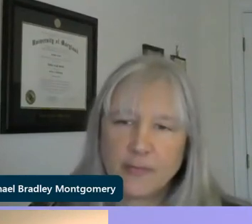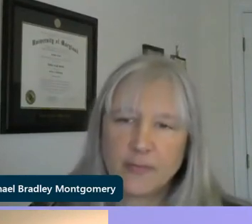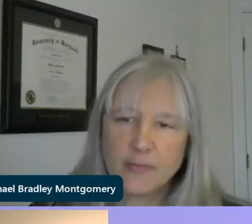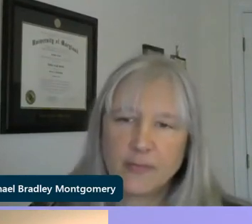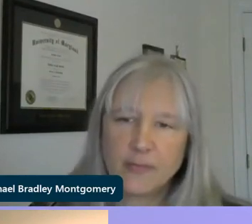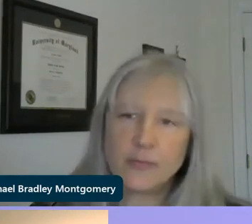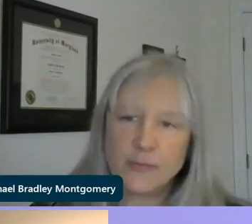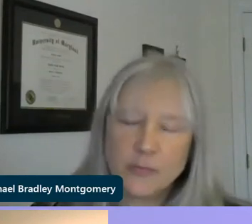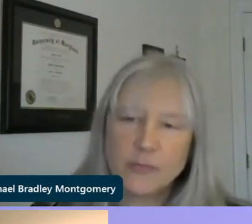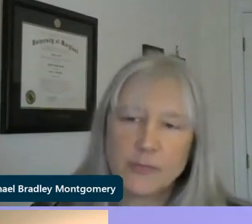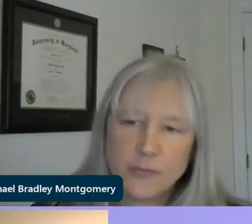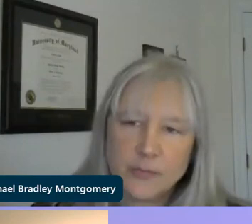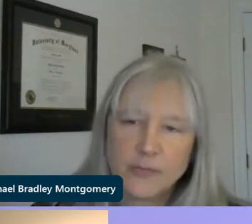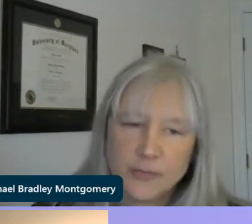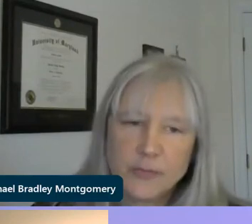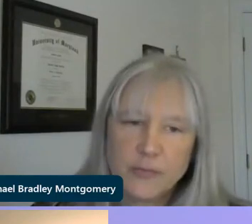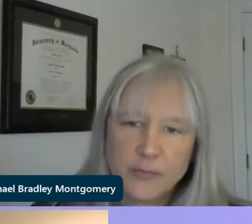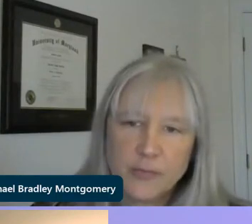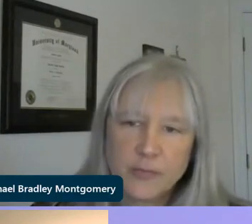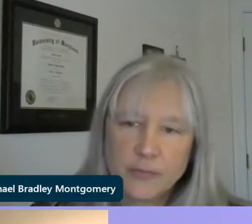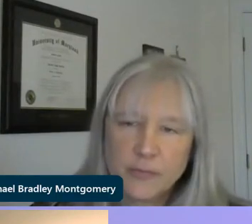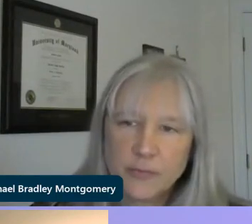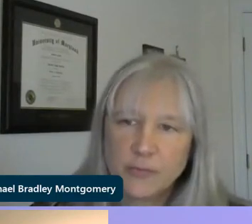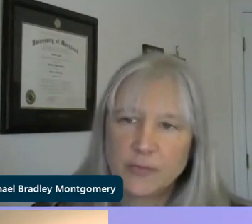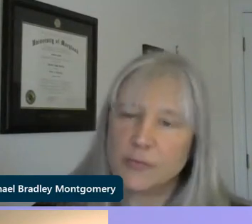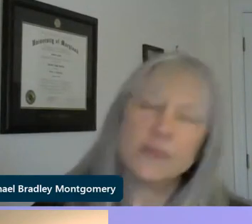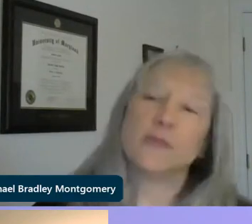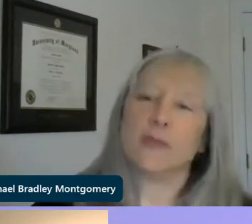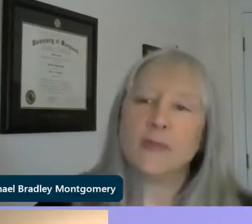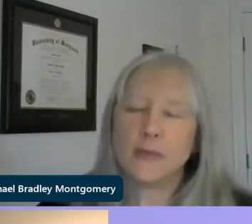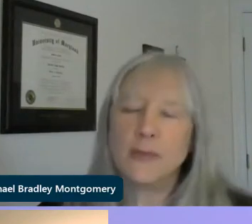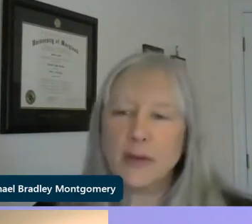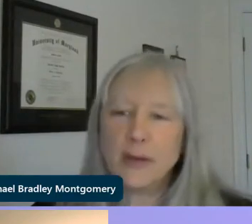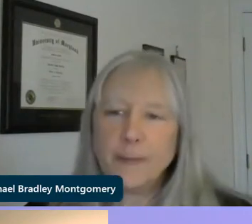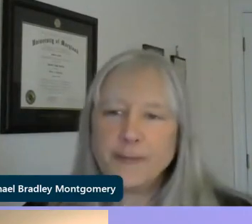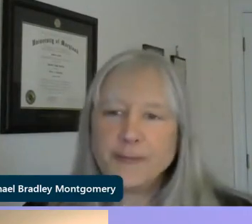questions and say this would help them in what they're trying to perform, etc. I know we've you've got more stages ahead,